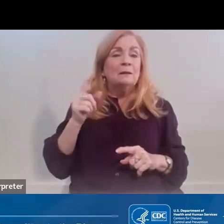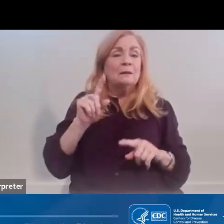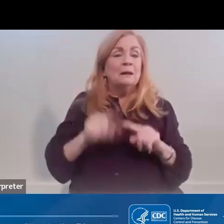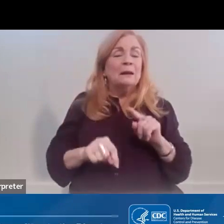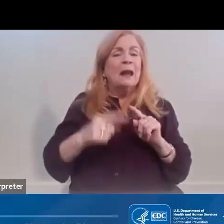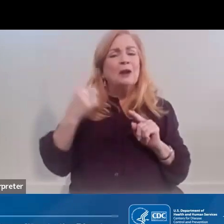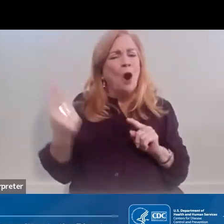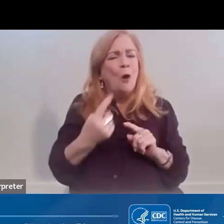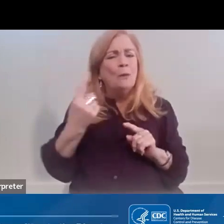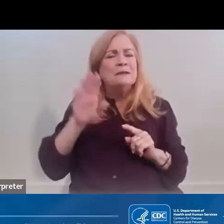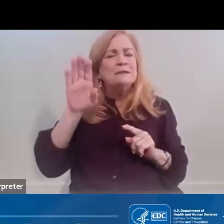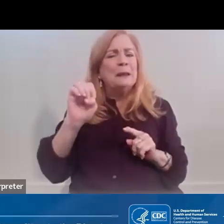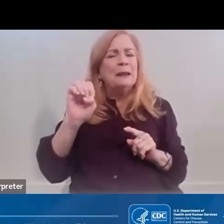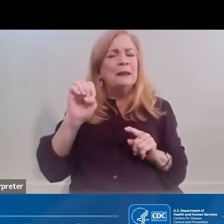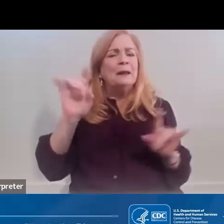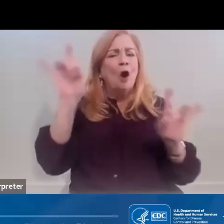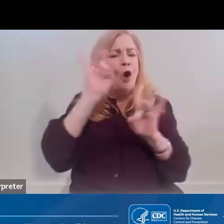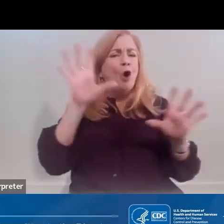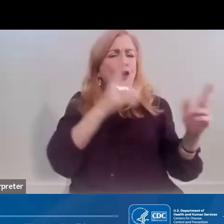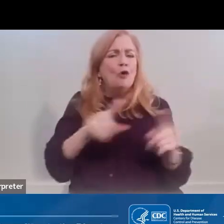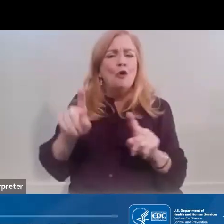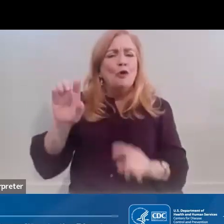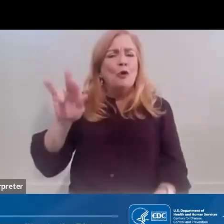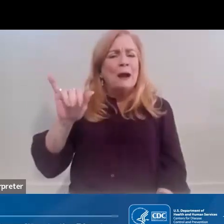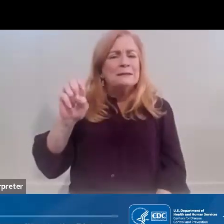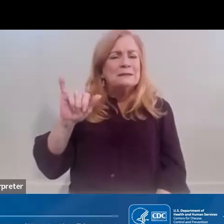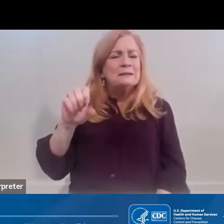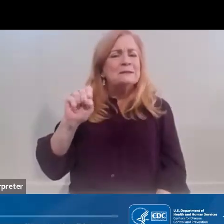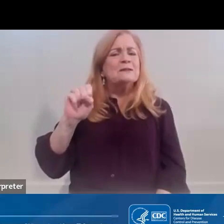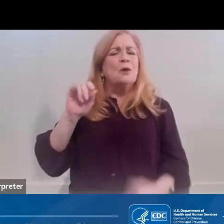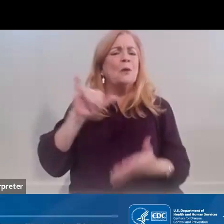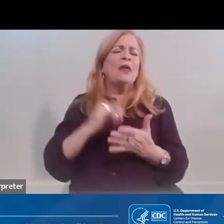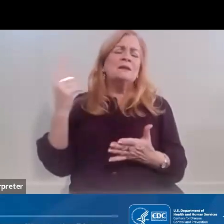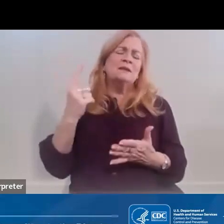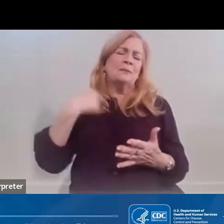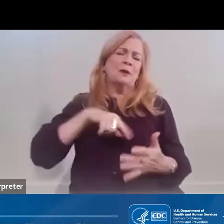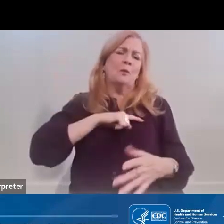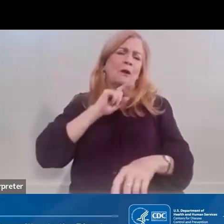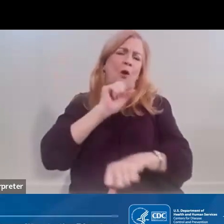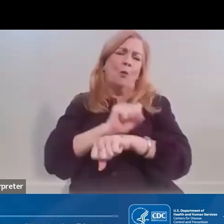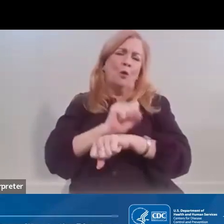So, you know, I think it's something that we're working on multi directionally.